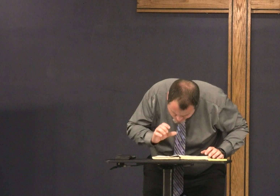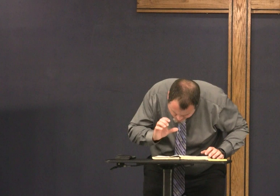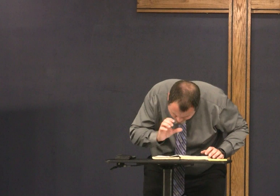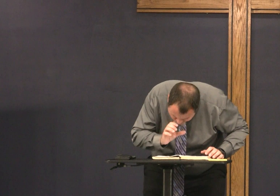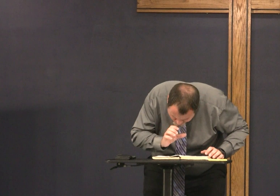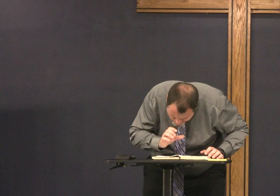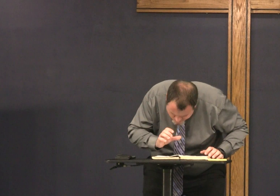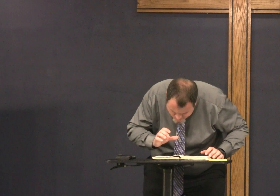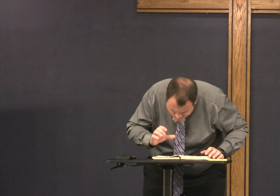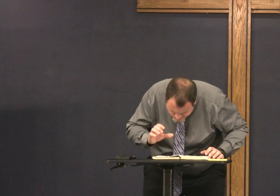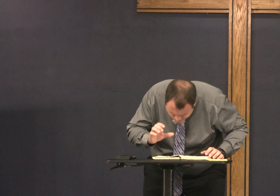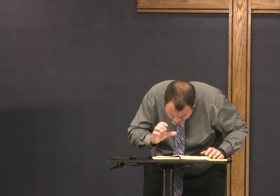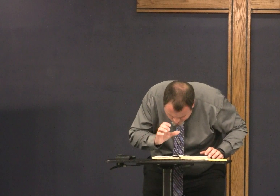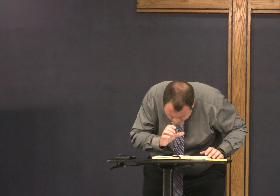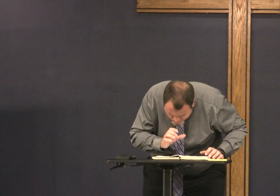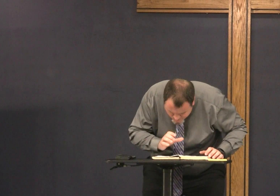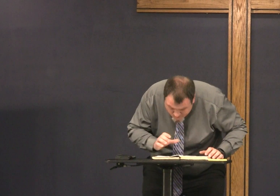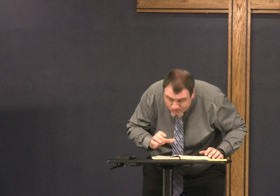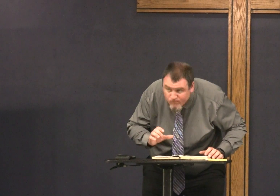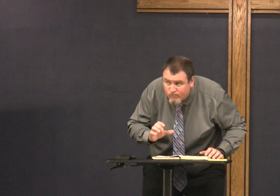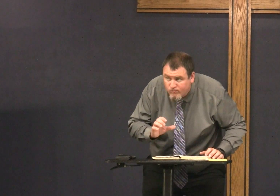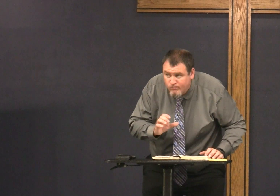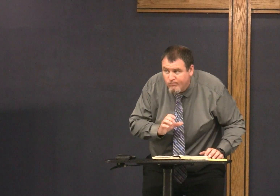where is Jesus and you keep looking and searching